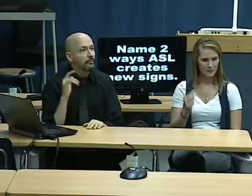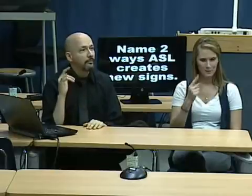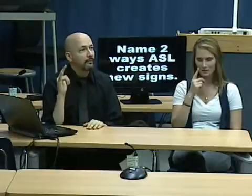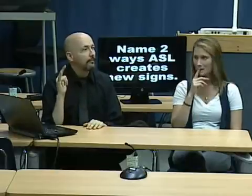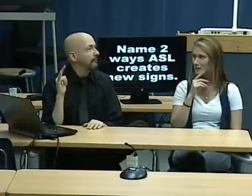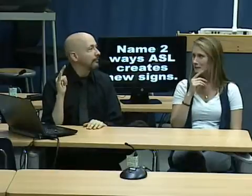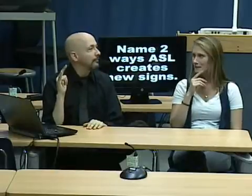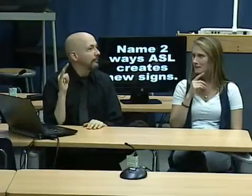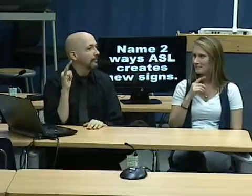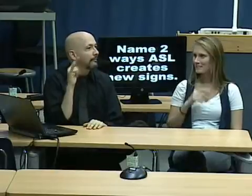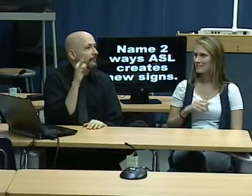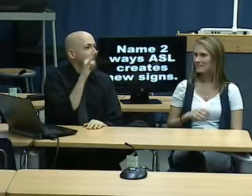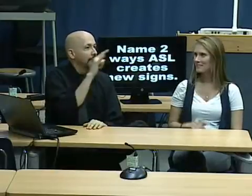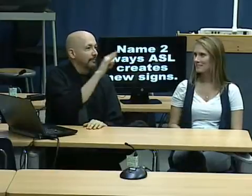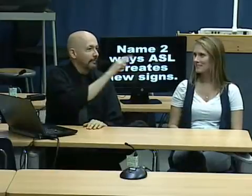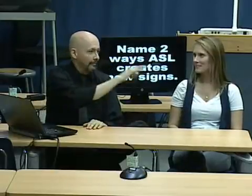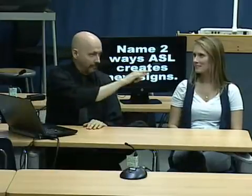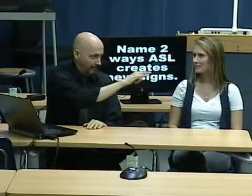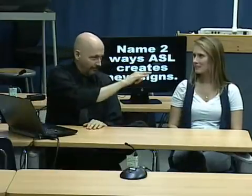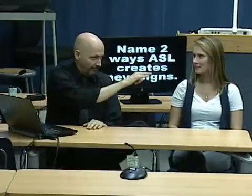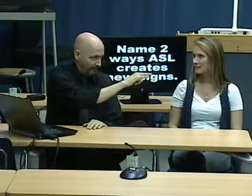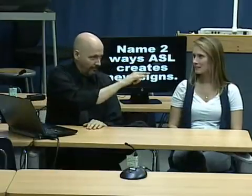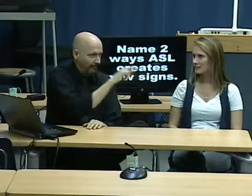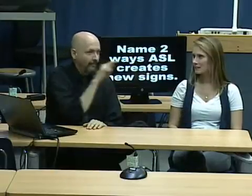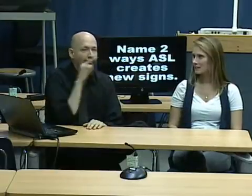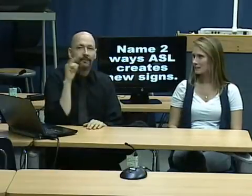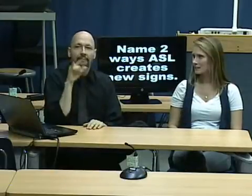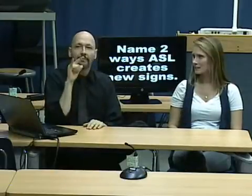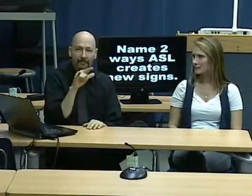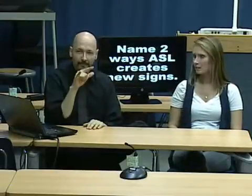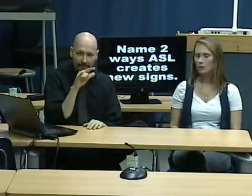...Fly.... Airplane.